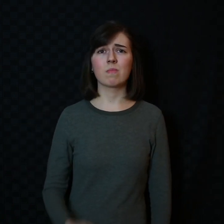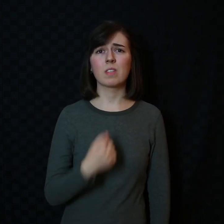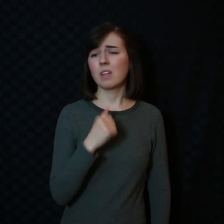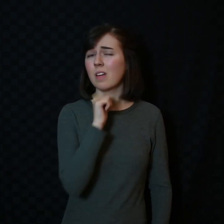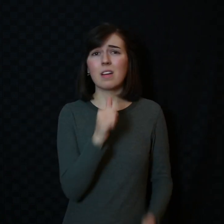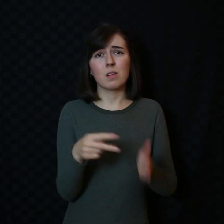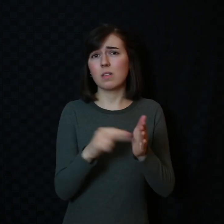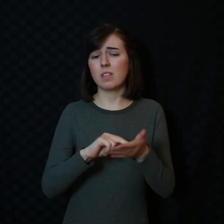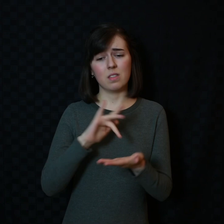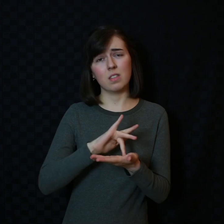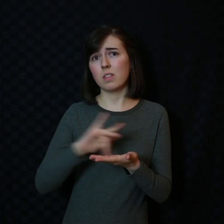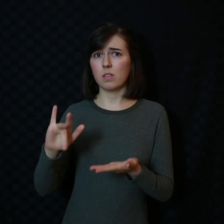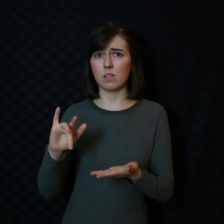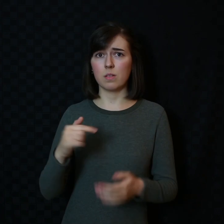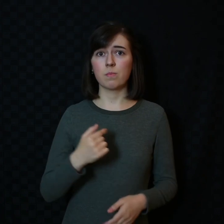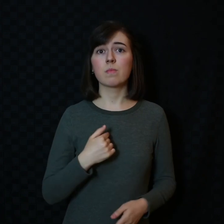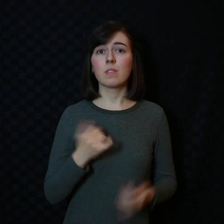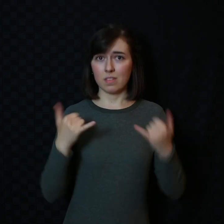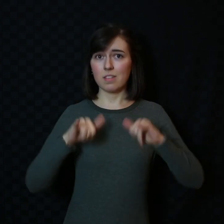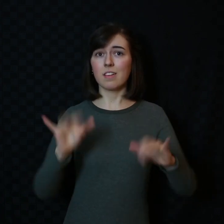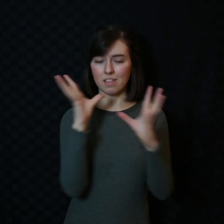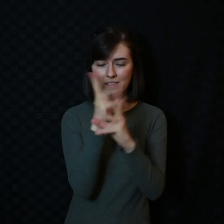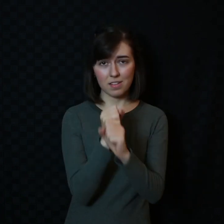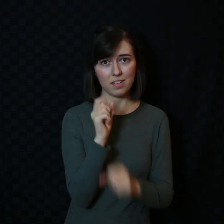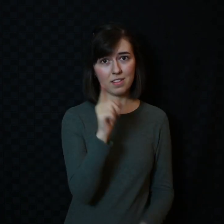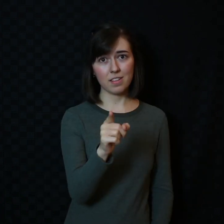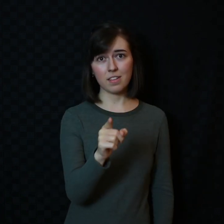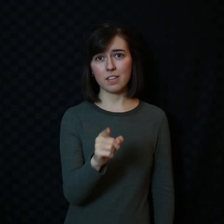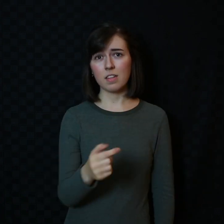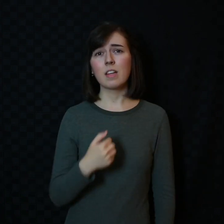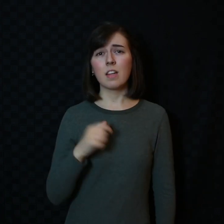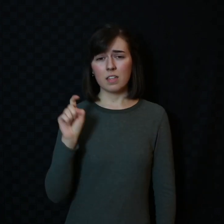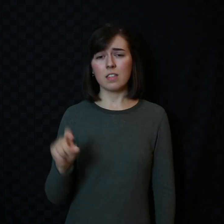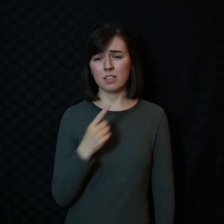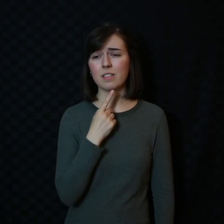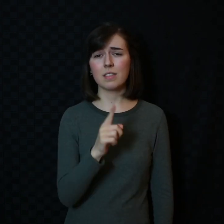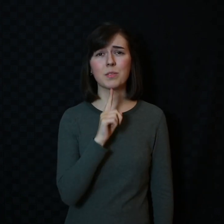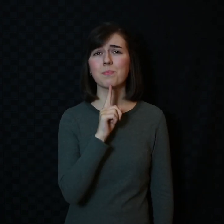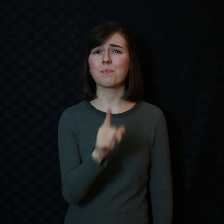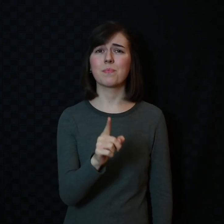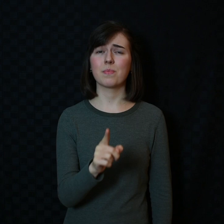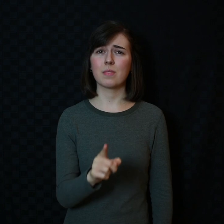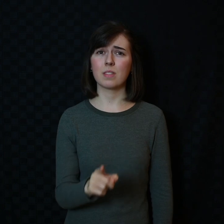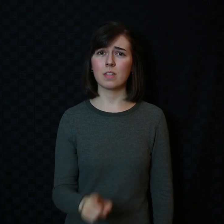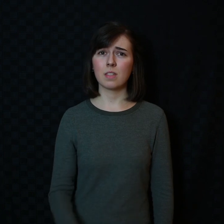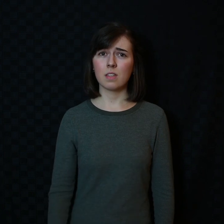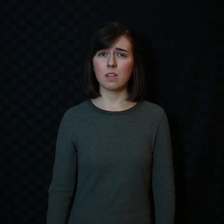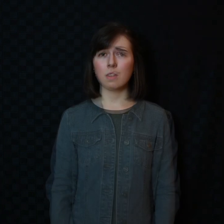I not mean rude I still attract you I must tell-you truth